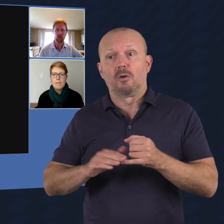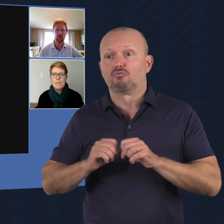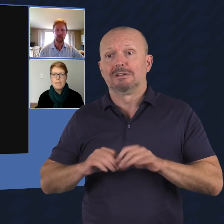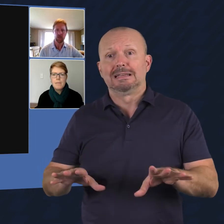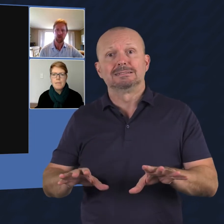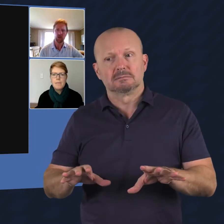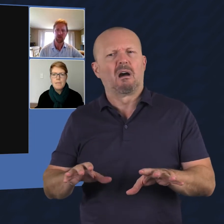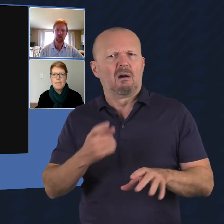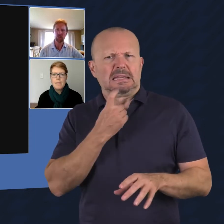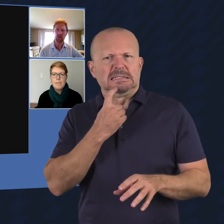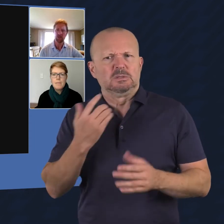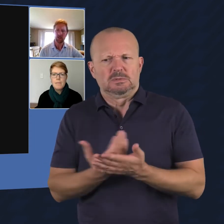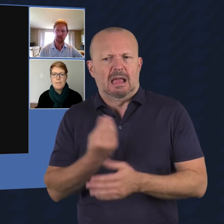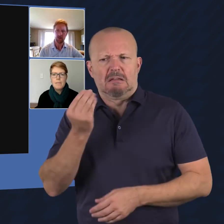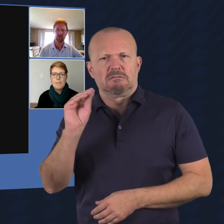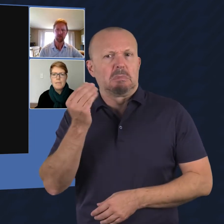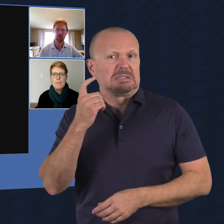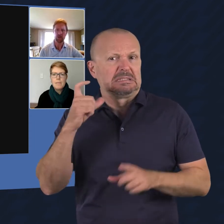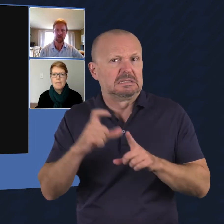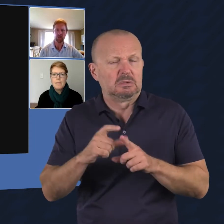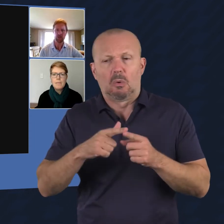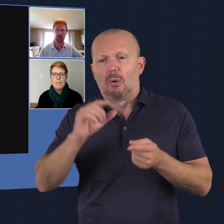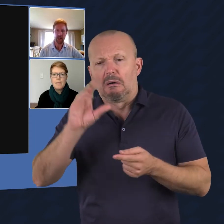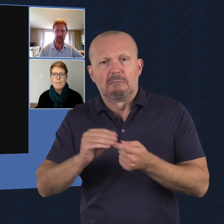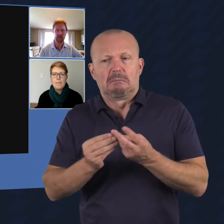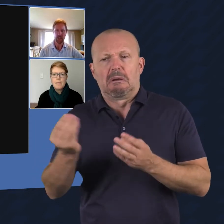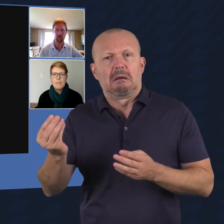trying to document the creative processes which artists now